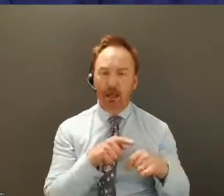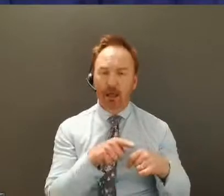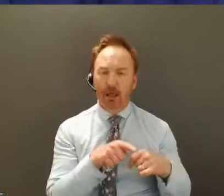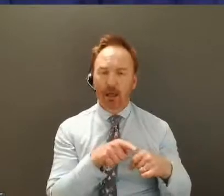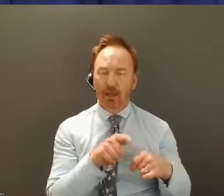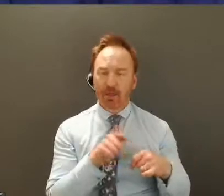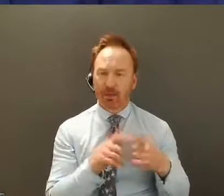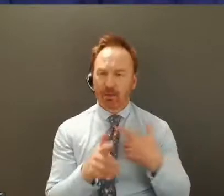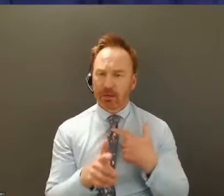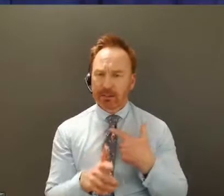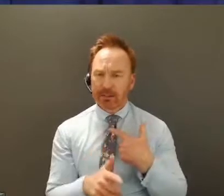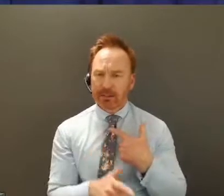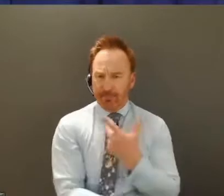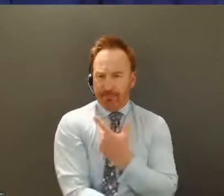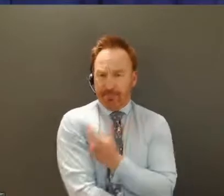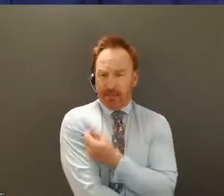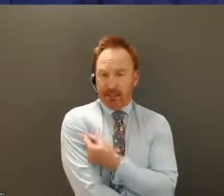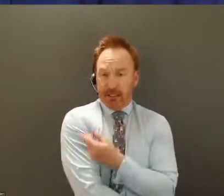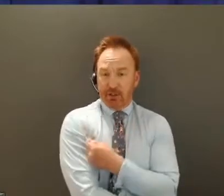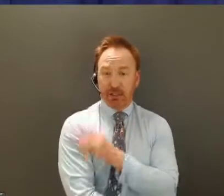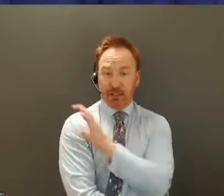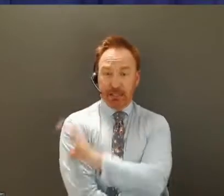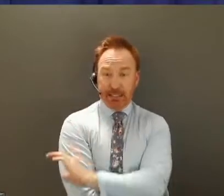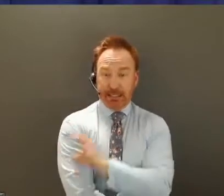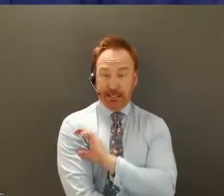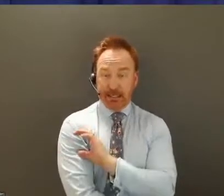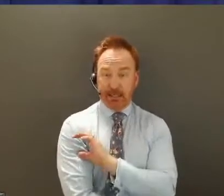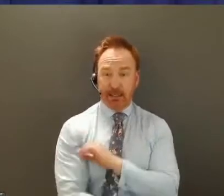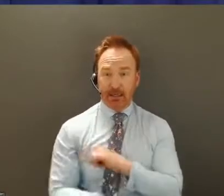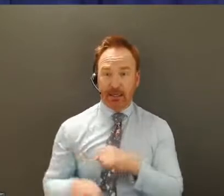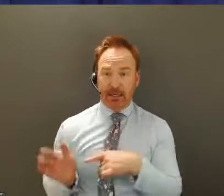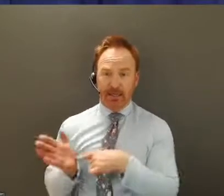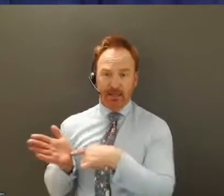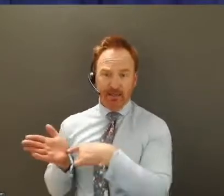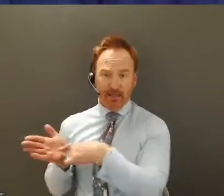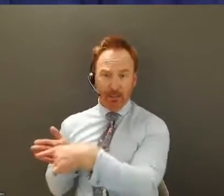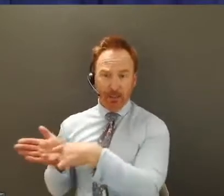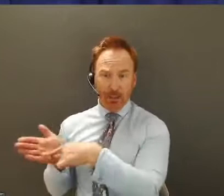much we can further reduce the risk by steadily increasing our